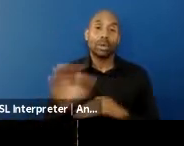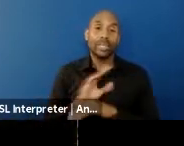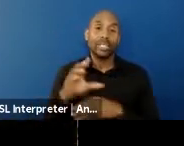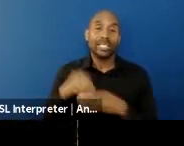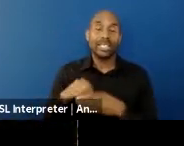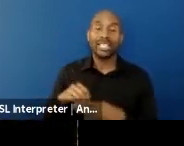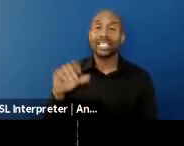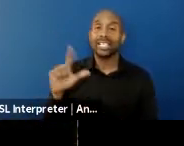Market.